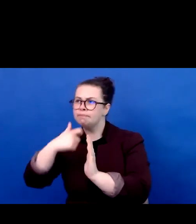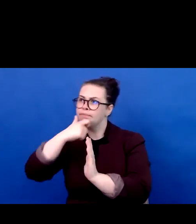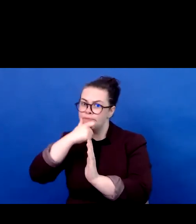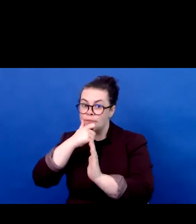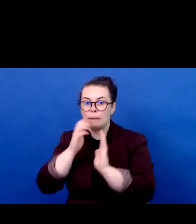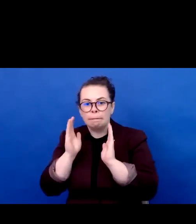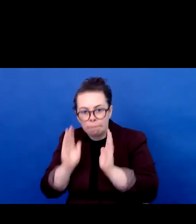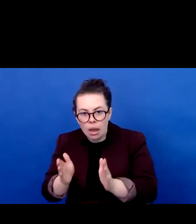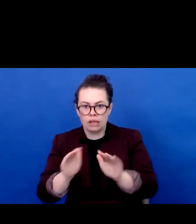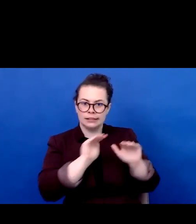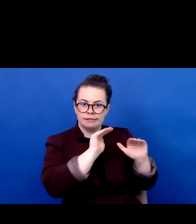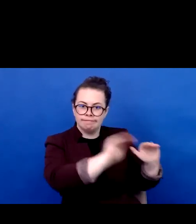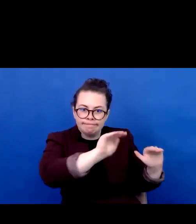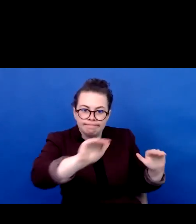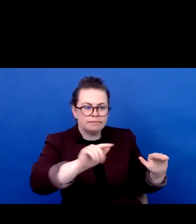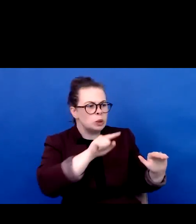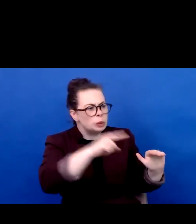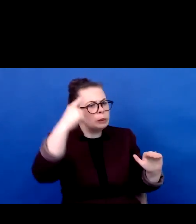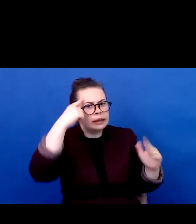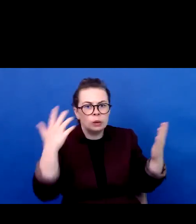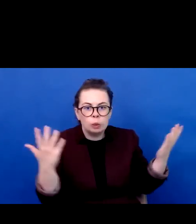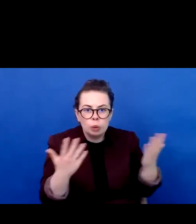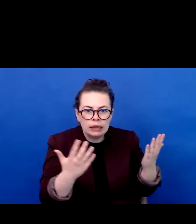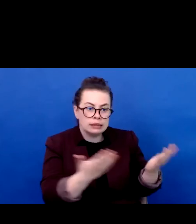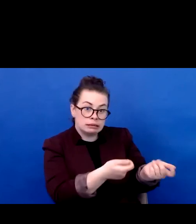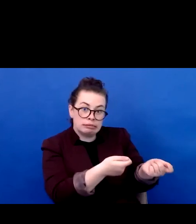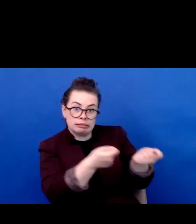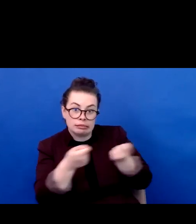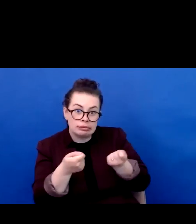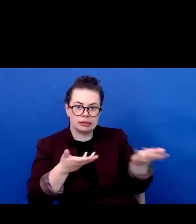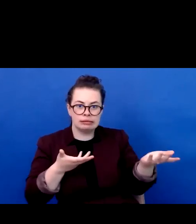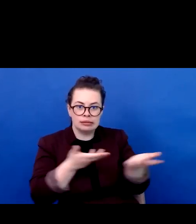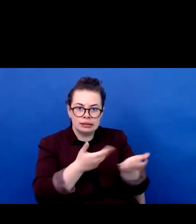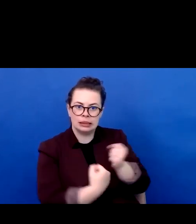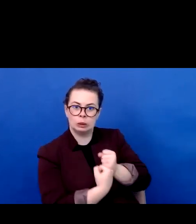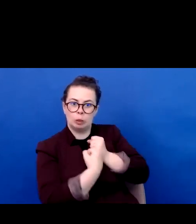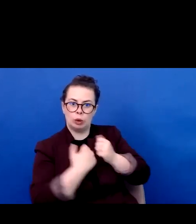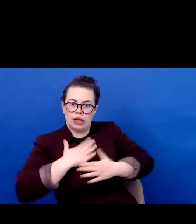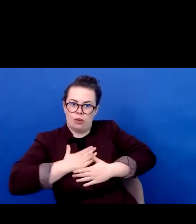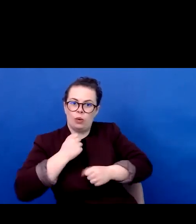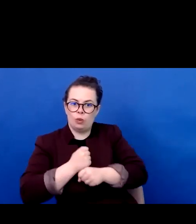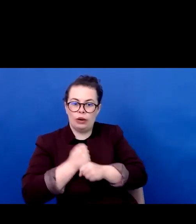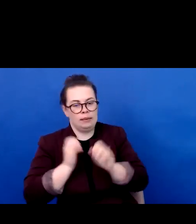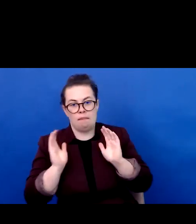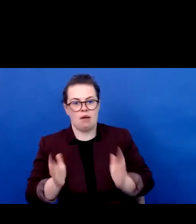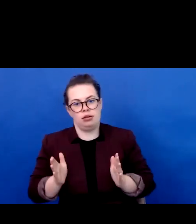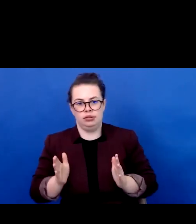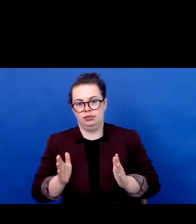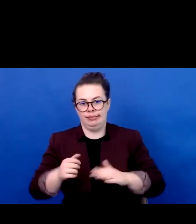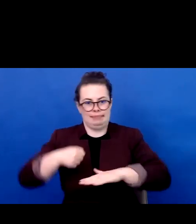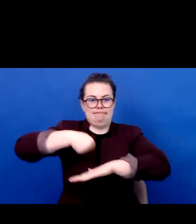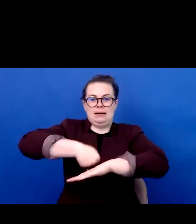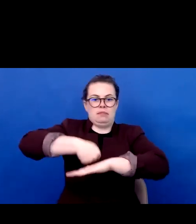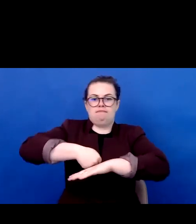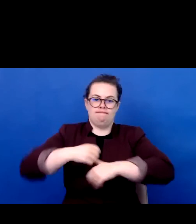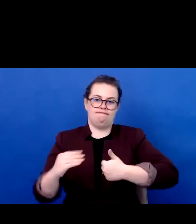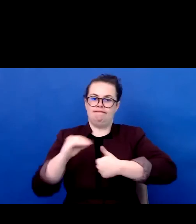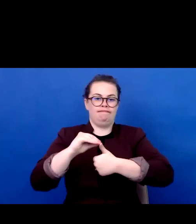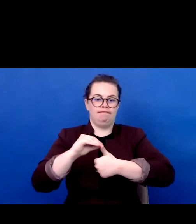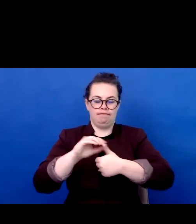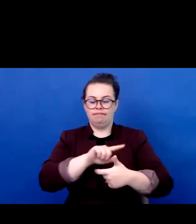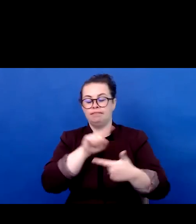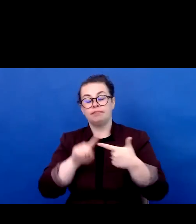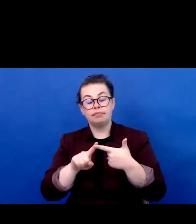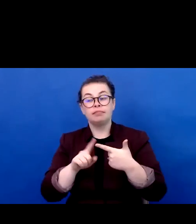uh in terms of uh regarding the question one which is about i think uh capacity building or our